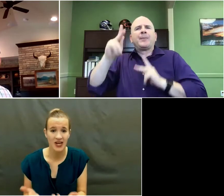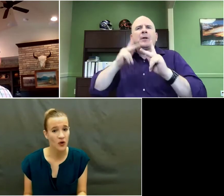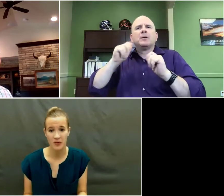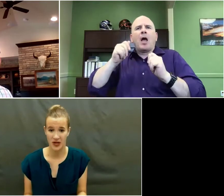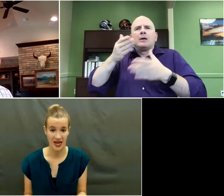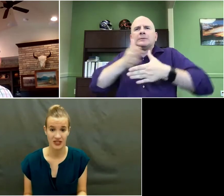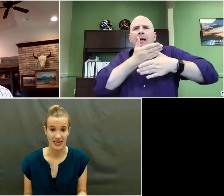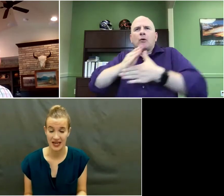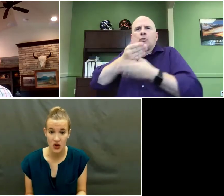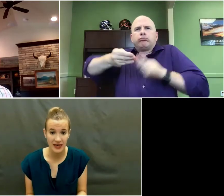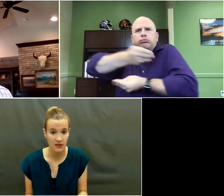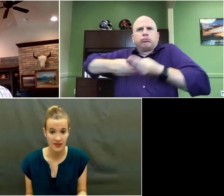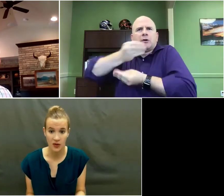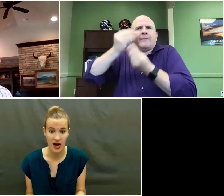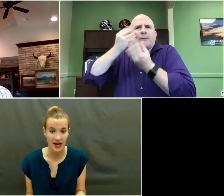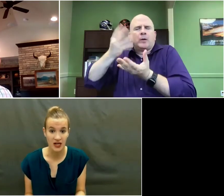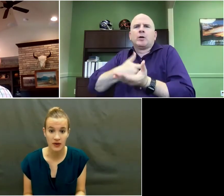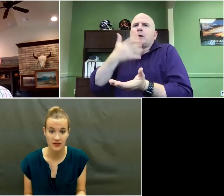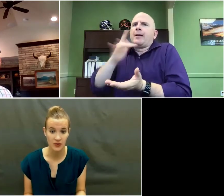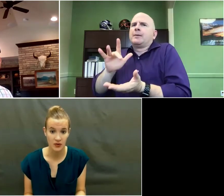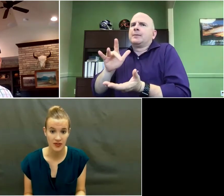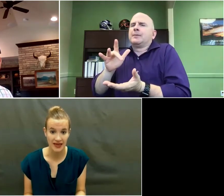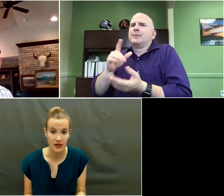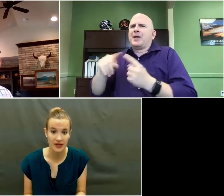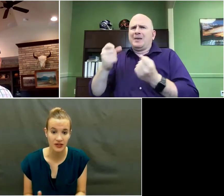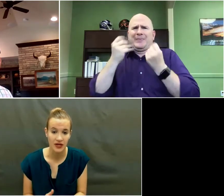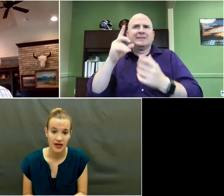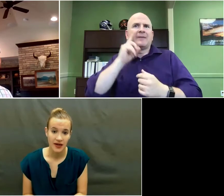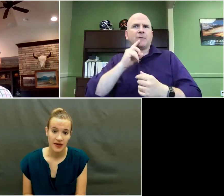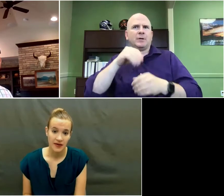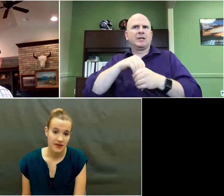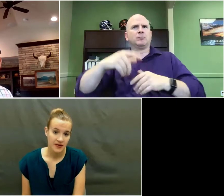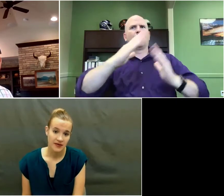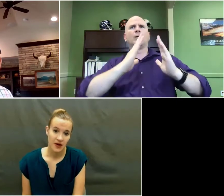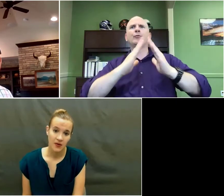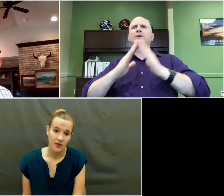no communication. They had no idea what was going on, and no one else who knew sign language. So